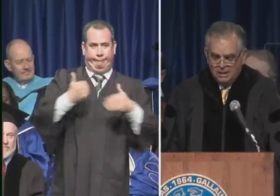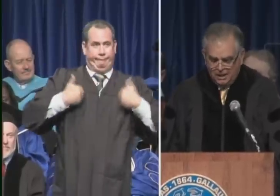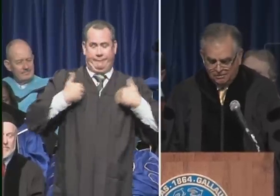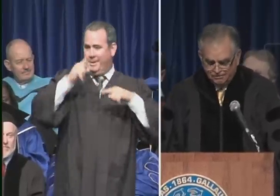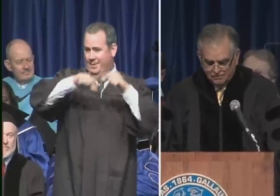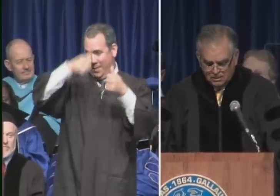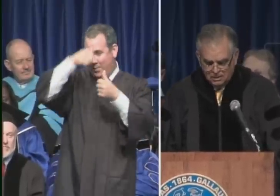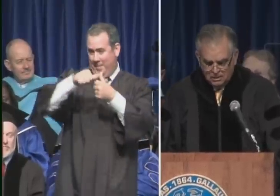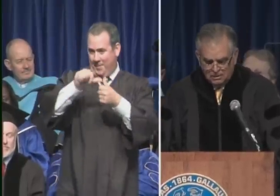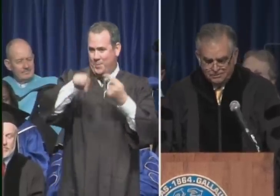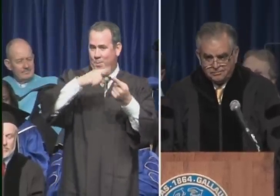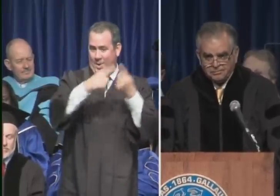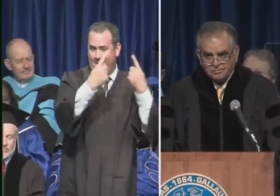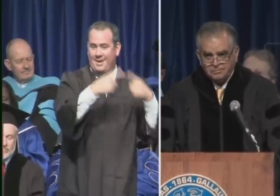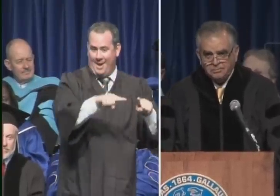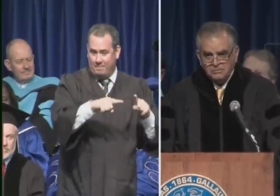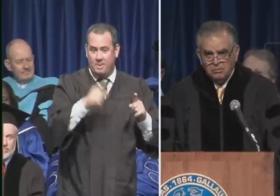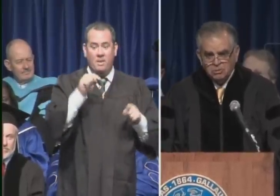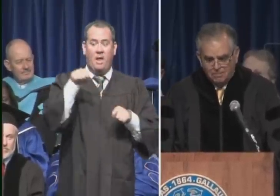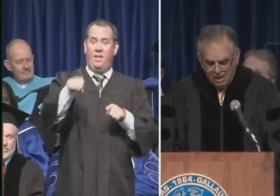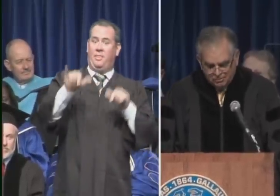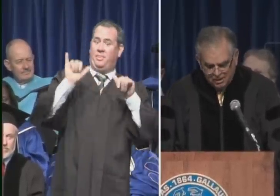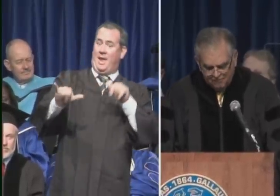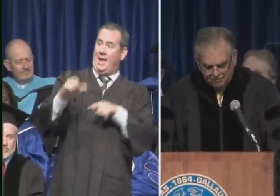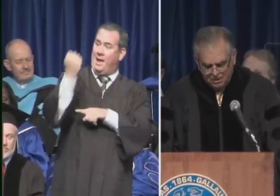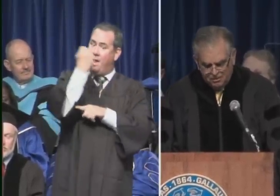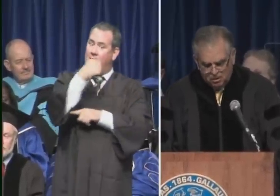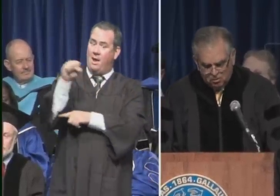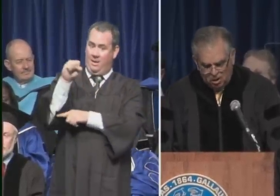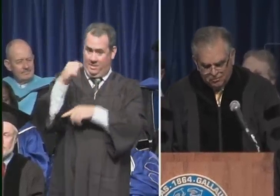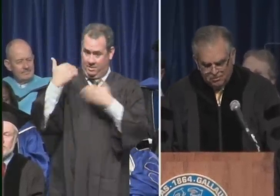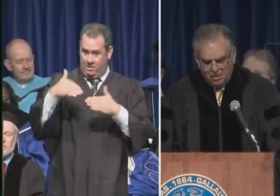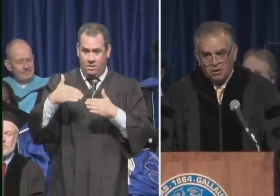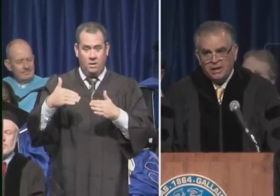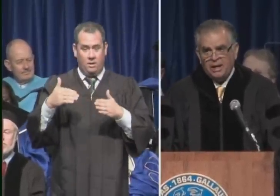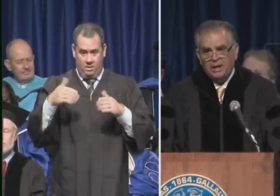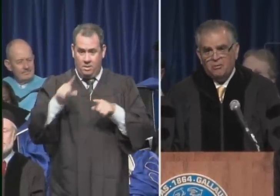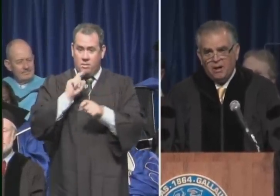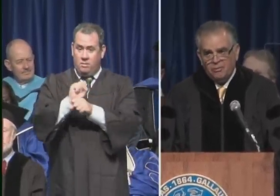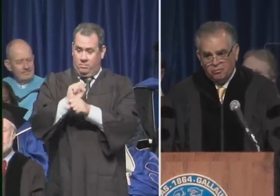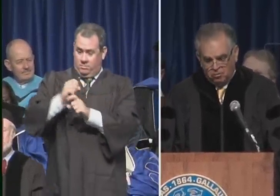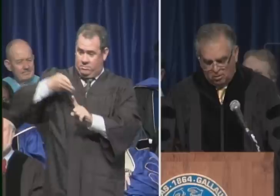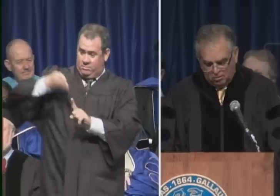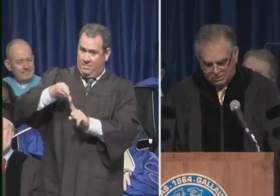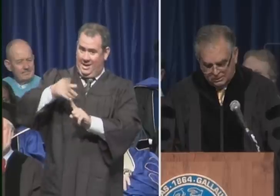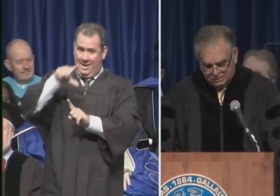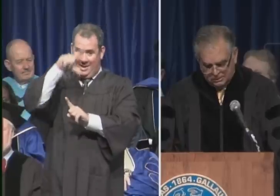It was about deaf people across America and around the world.